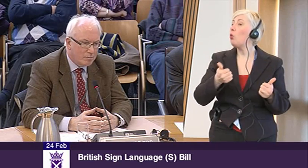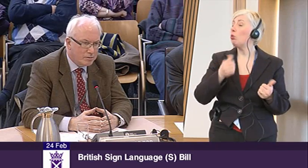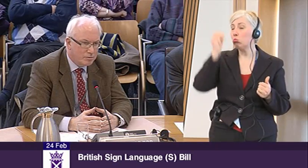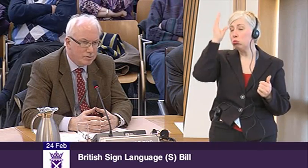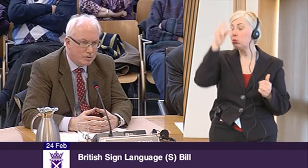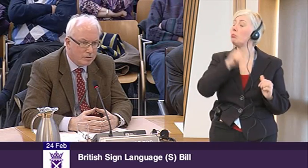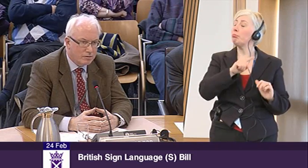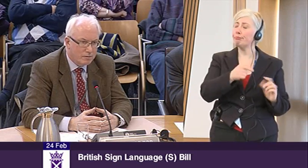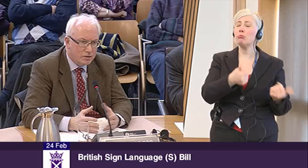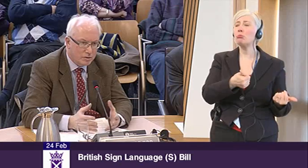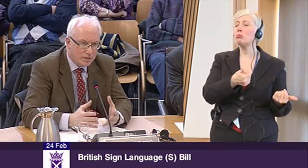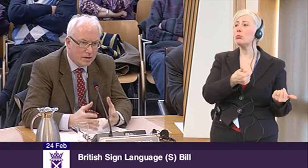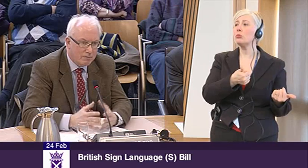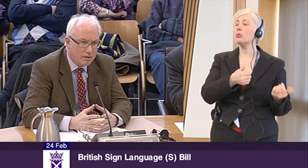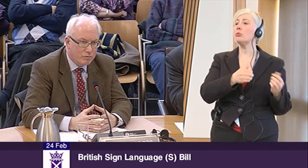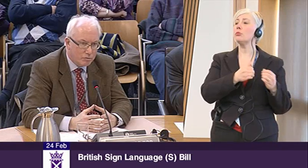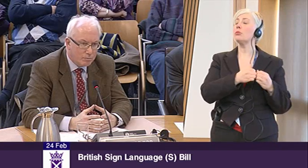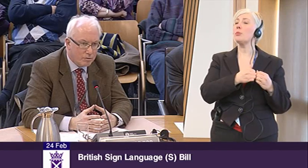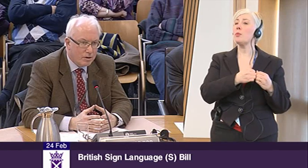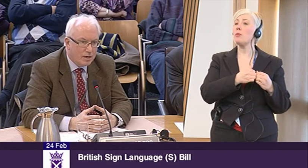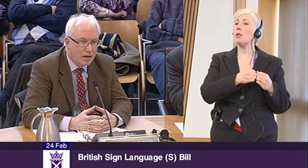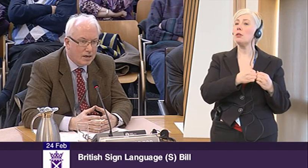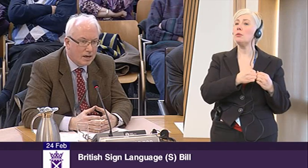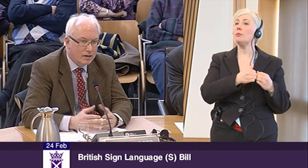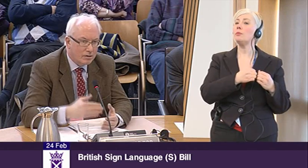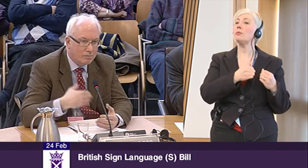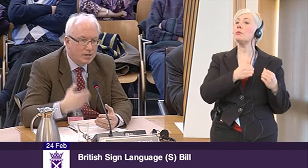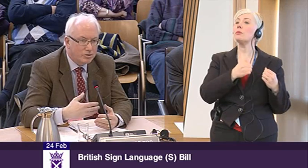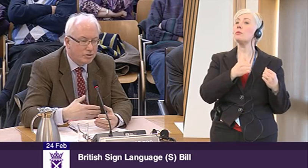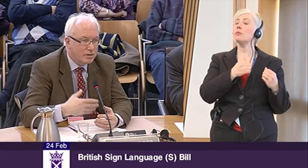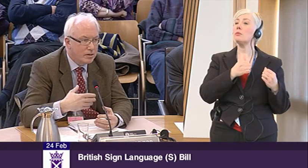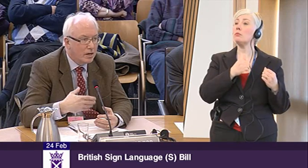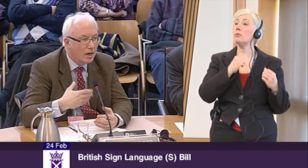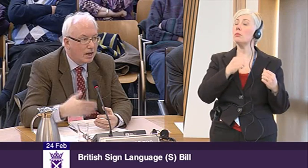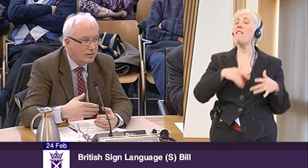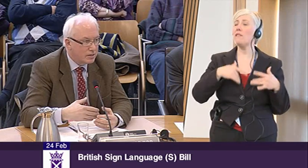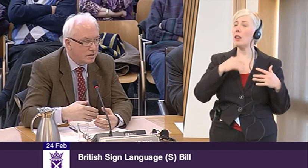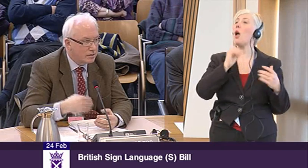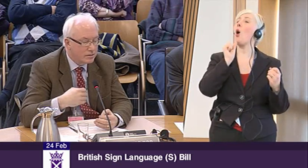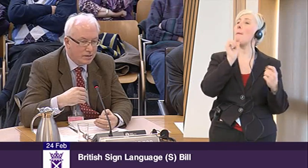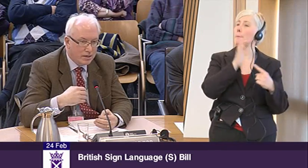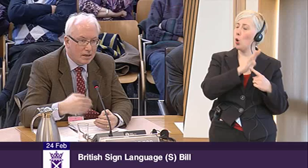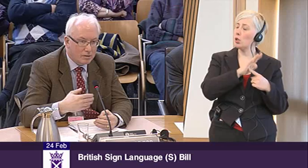It has been important to Gaelic to have a minister with specific responsibility for